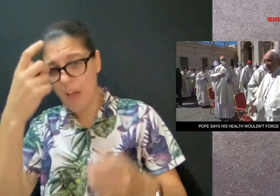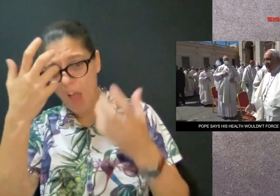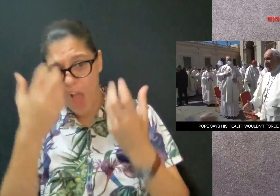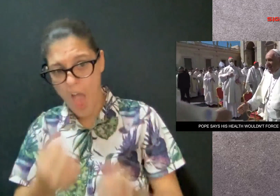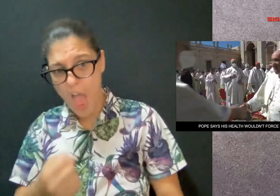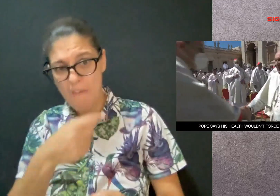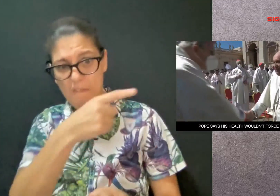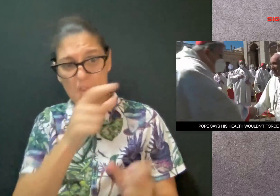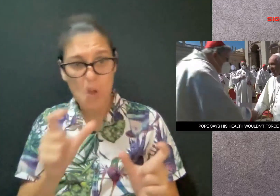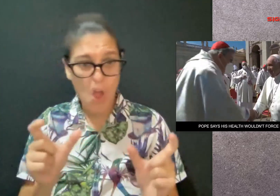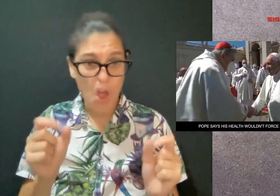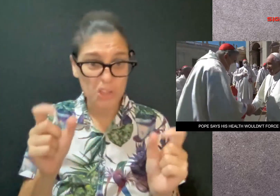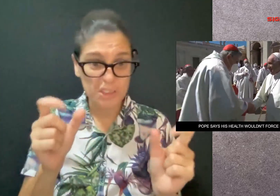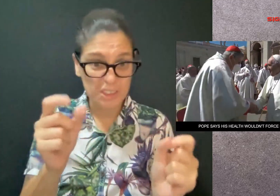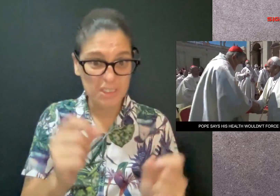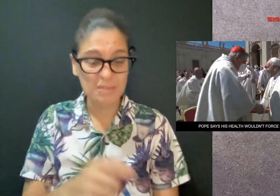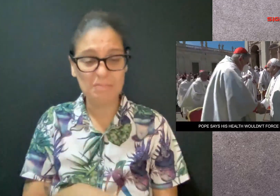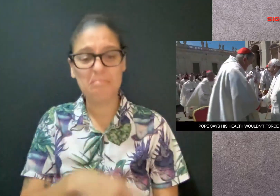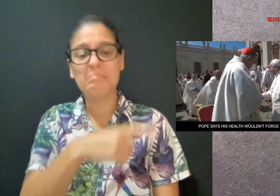he also denied rumors that he has cancer